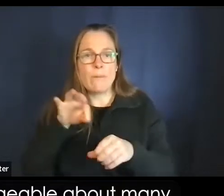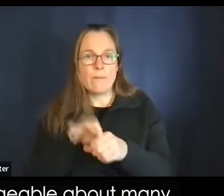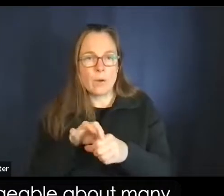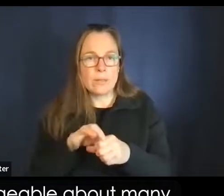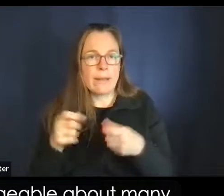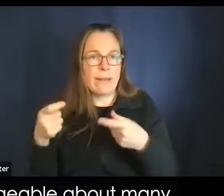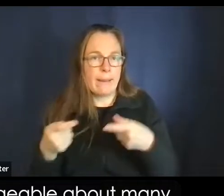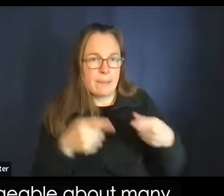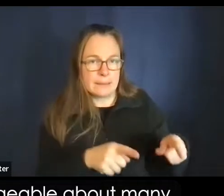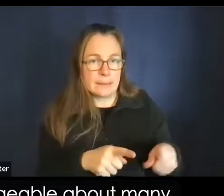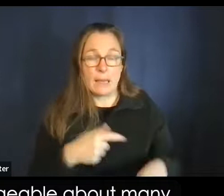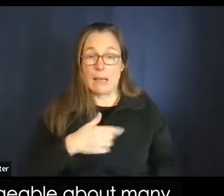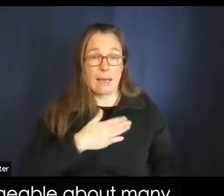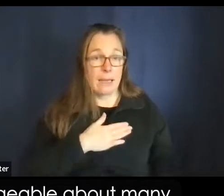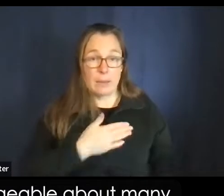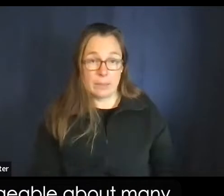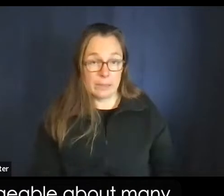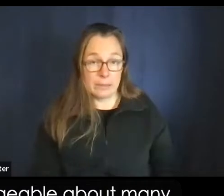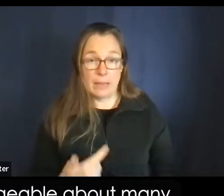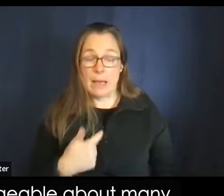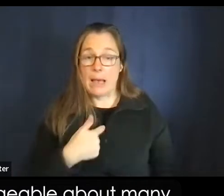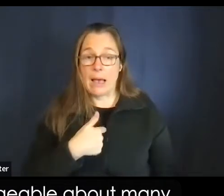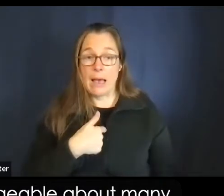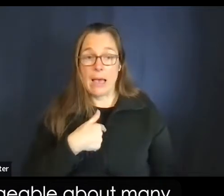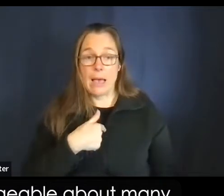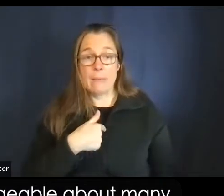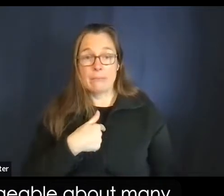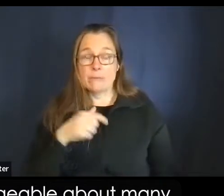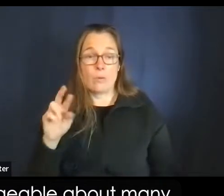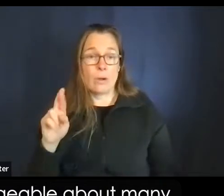I will admit you, I am knowledgeable about many things, but ranked choice voting I am not an expert on,